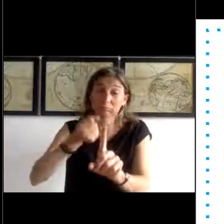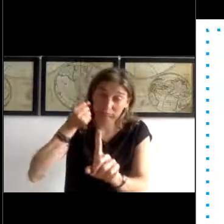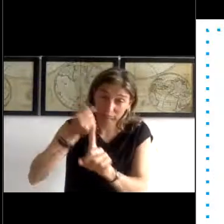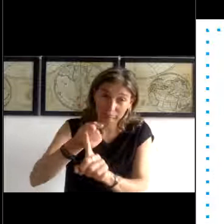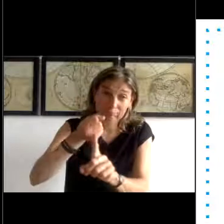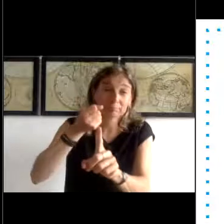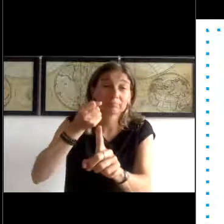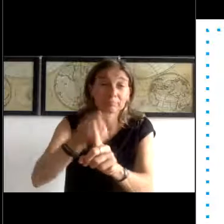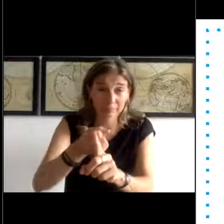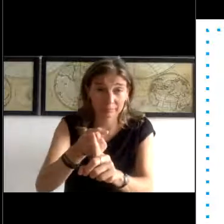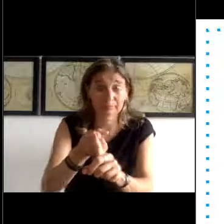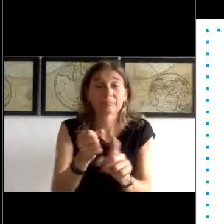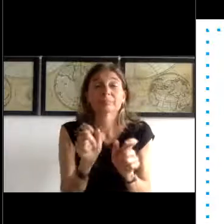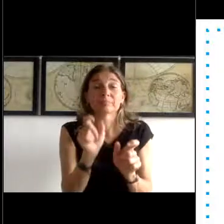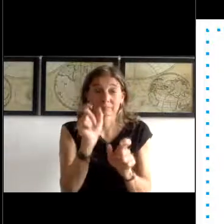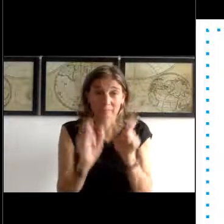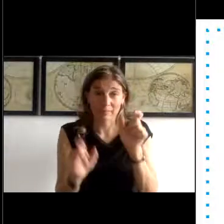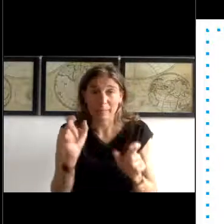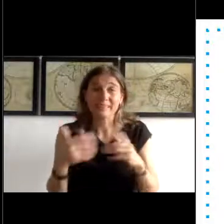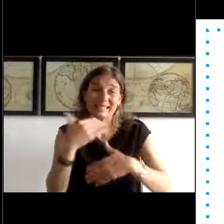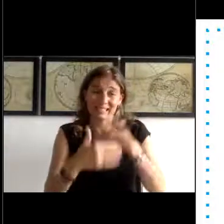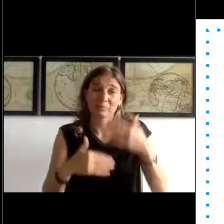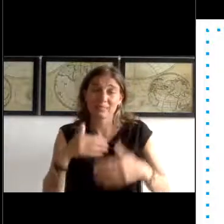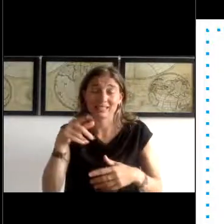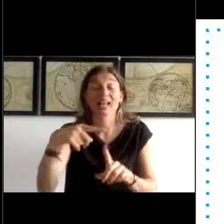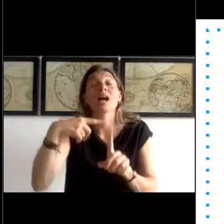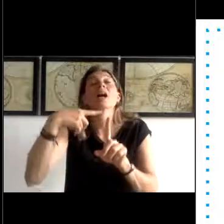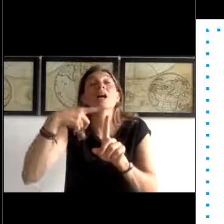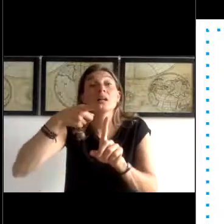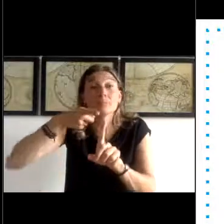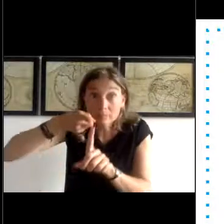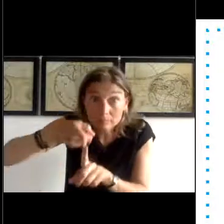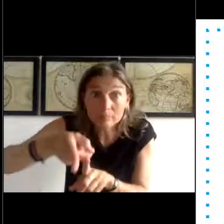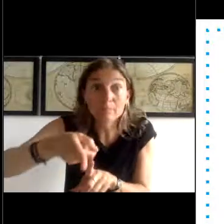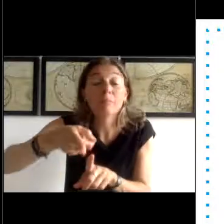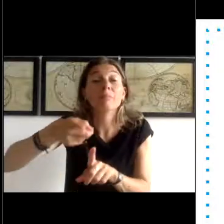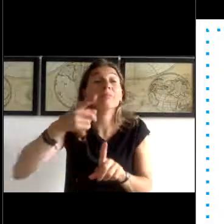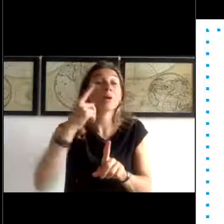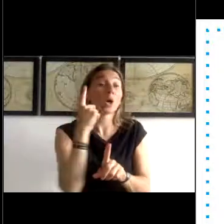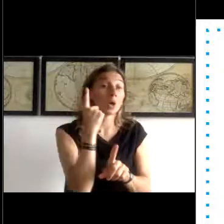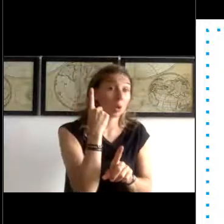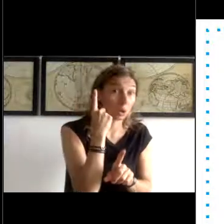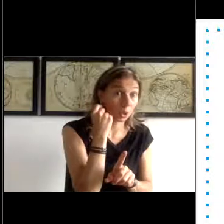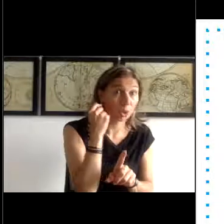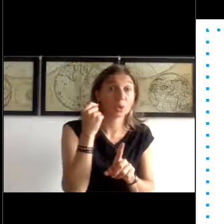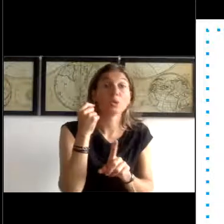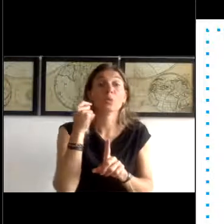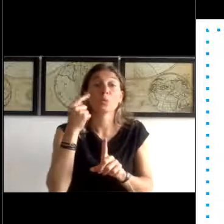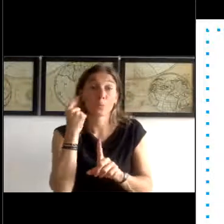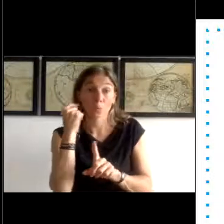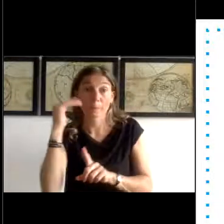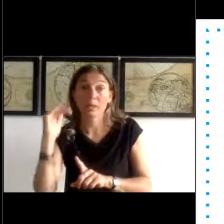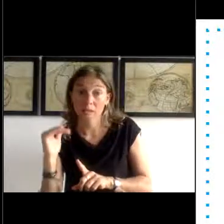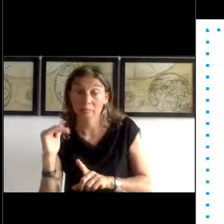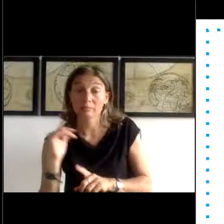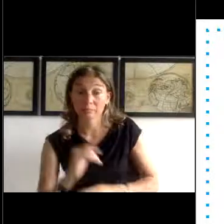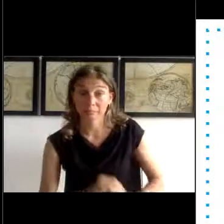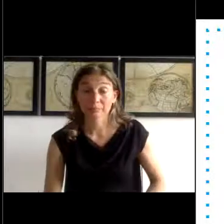you know there have been tons of talks about making inclusion very visible